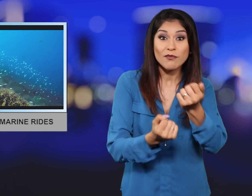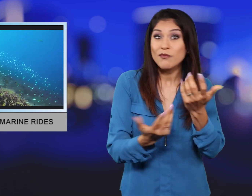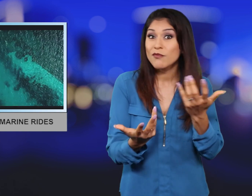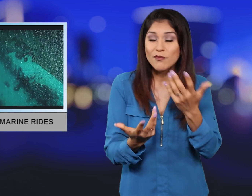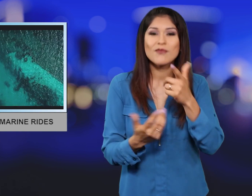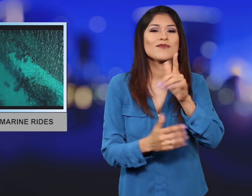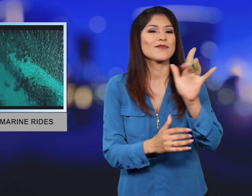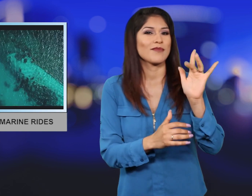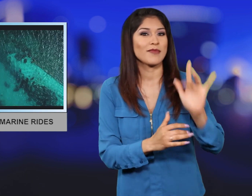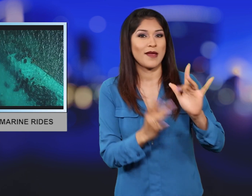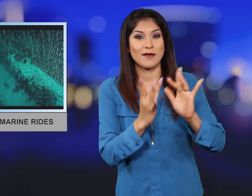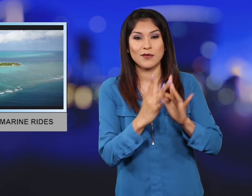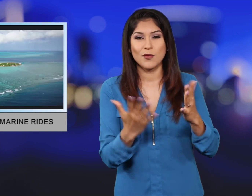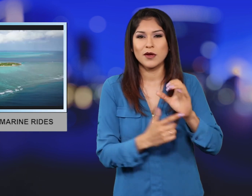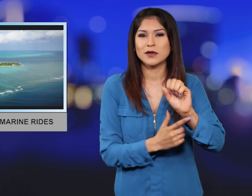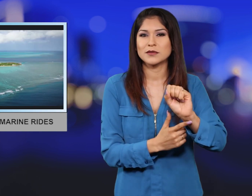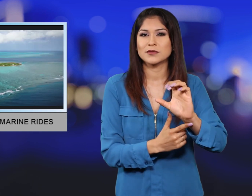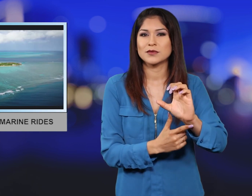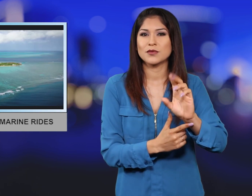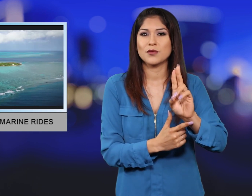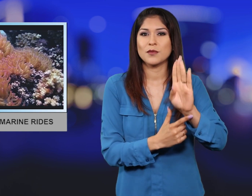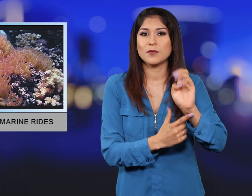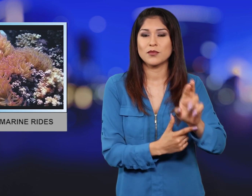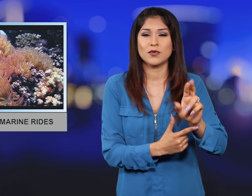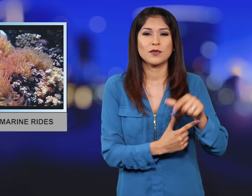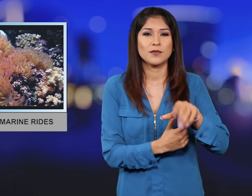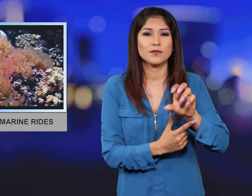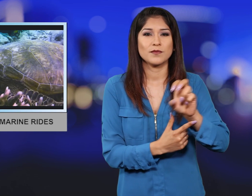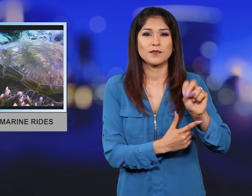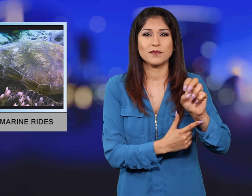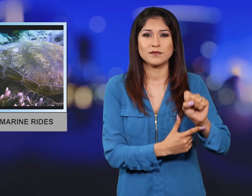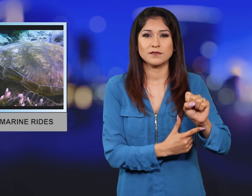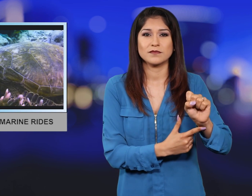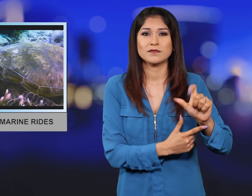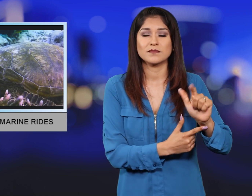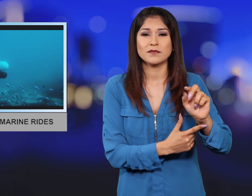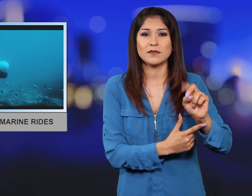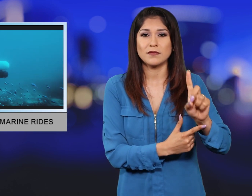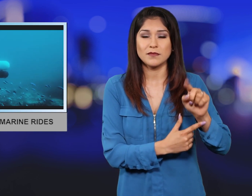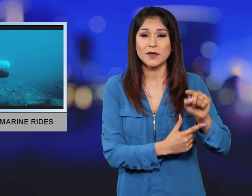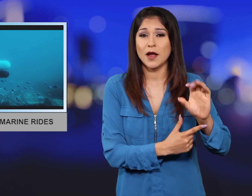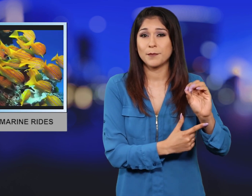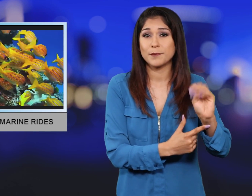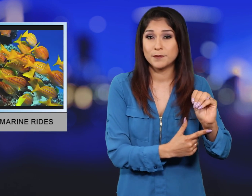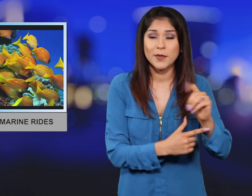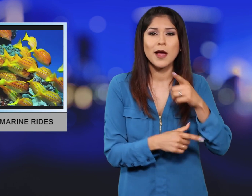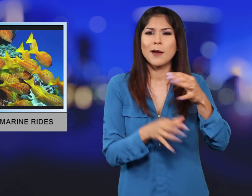Those interested are asked to visit ScuberQueensland.com